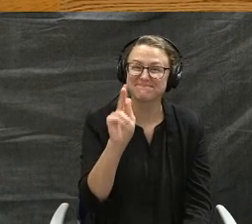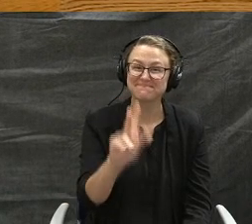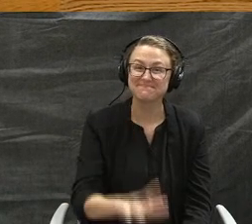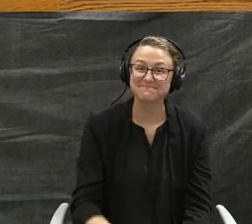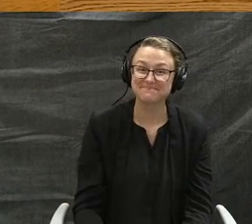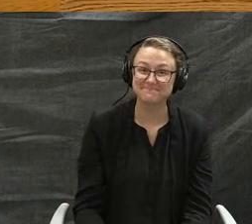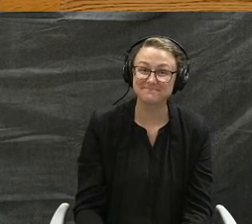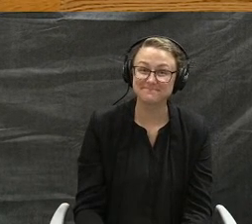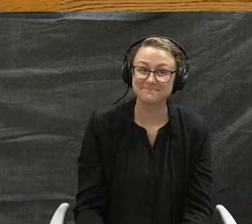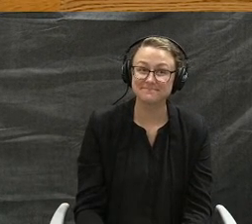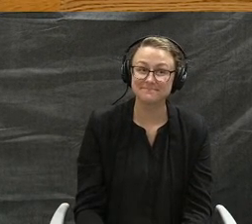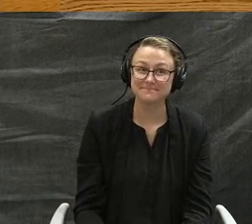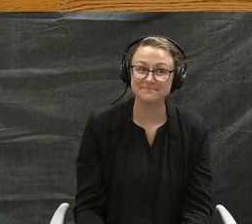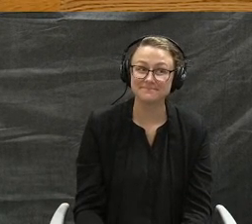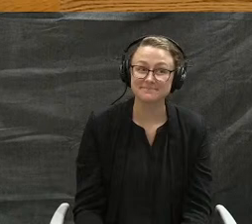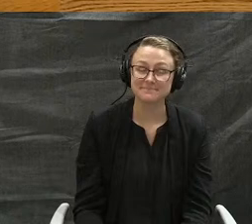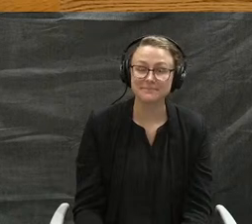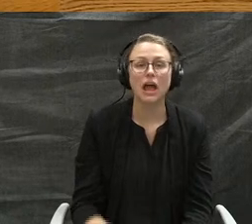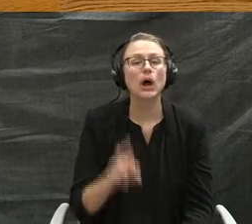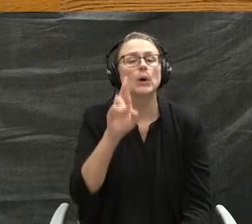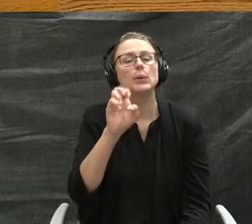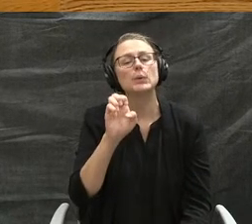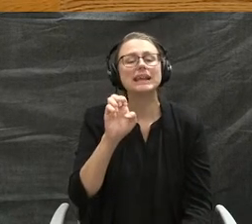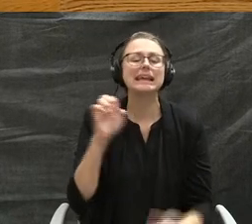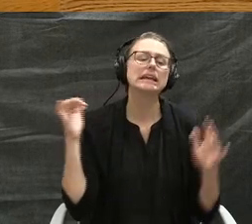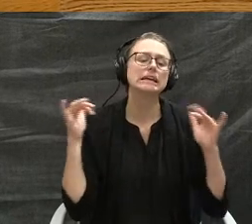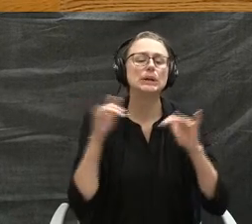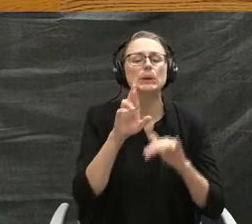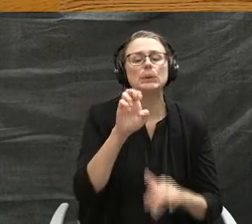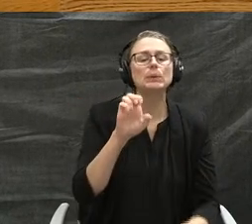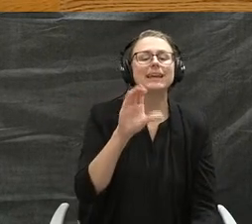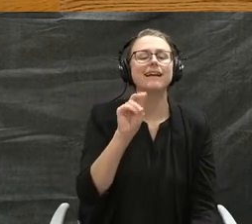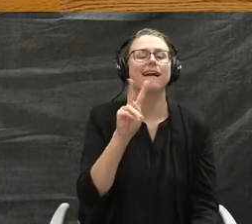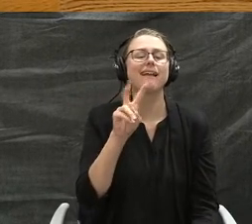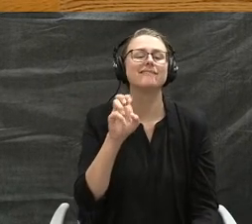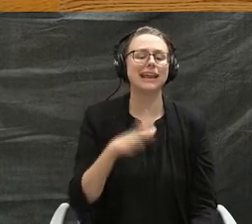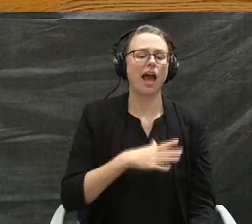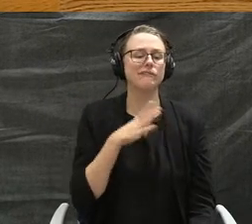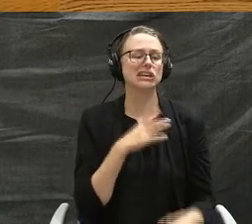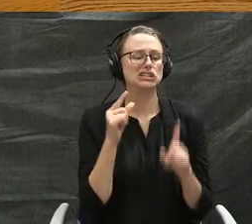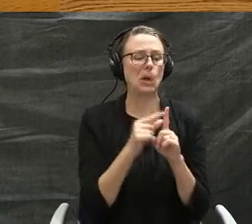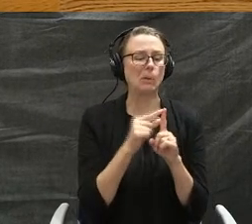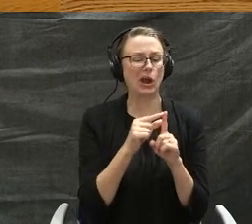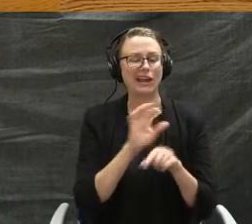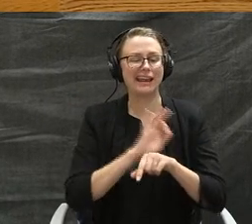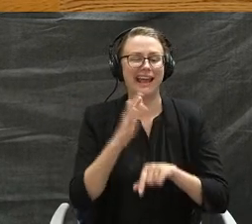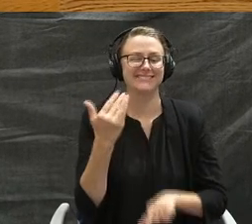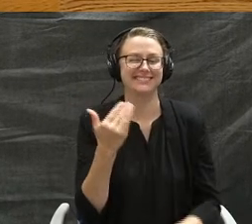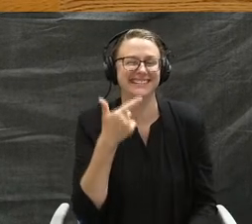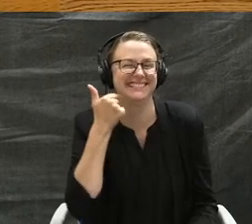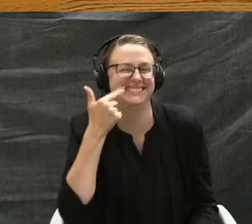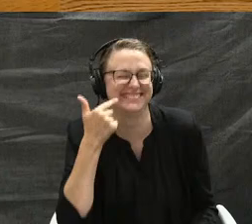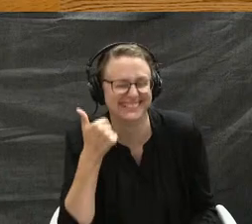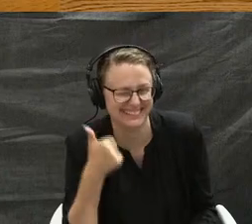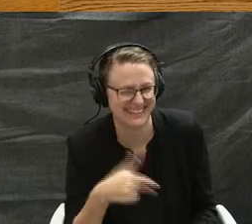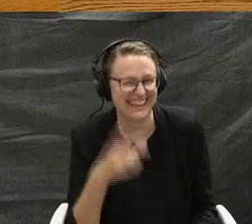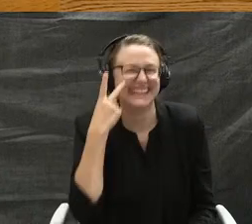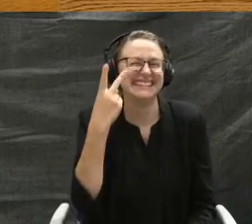Reconvene, excuse me, reconvene. Alright, see you at 9:15.